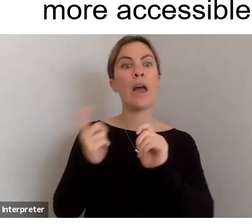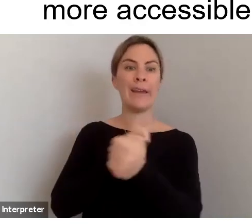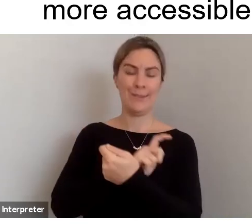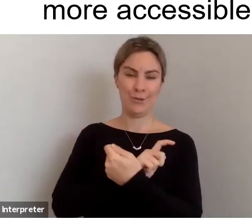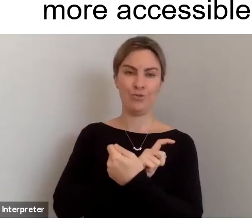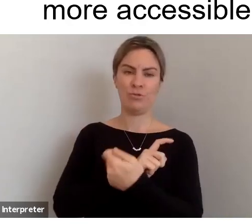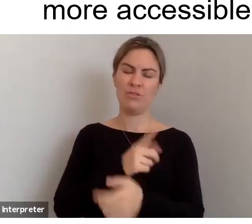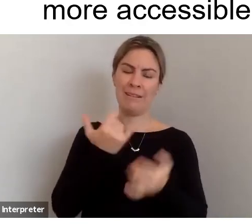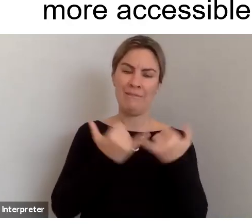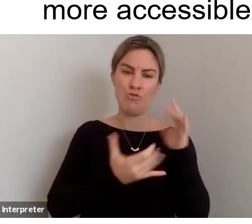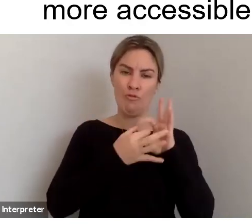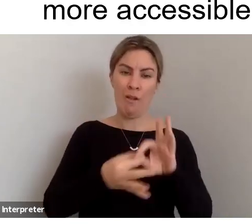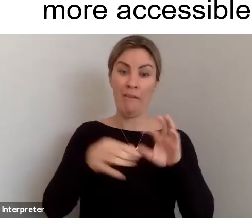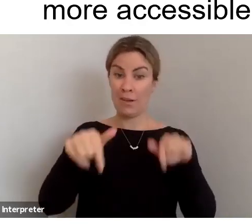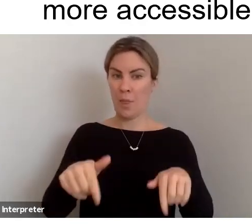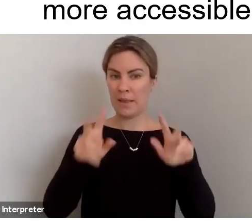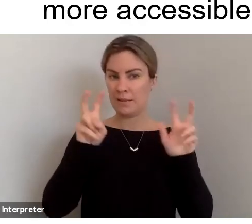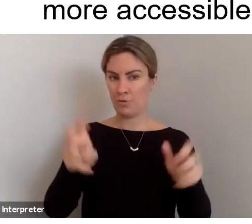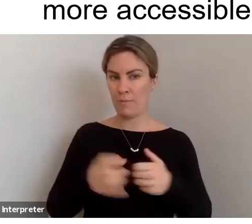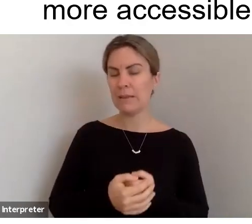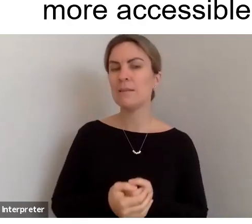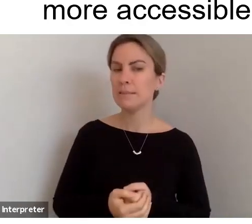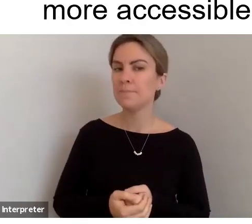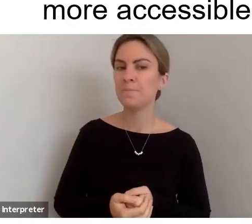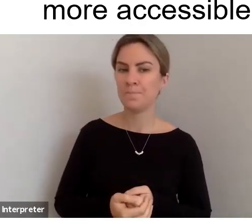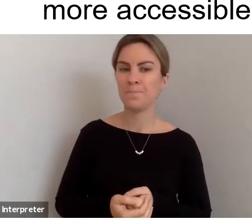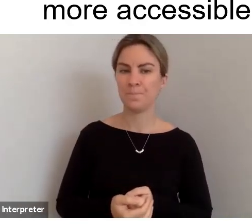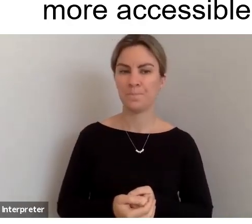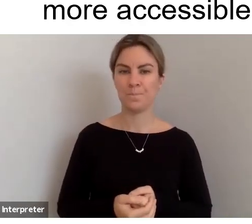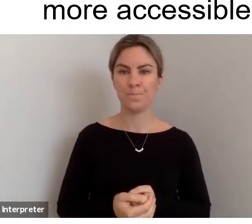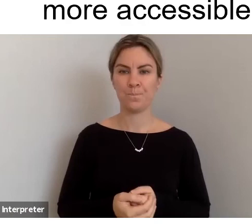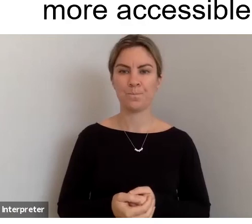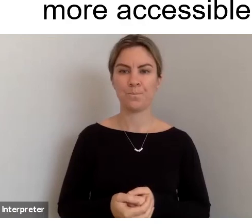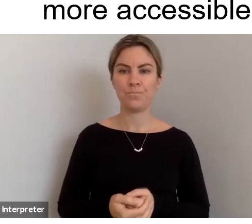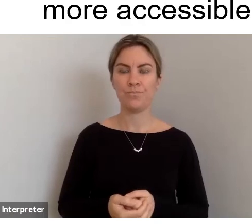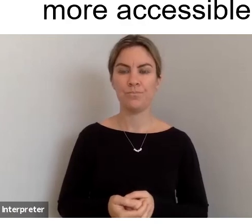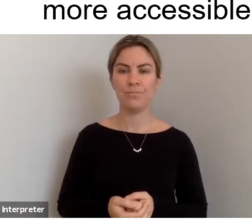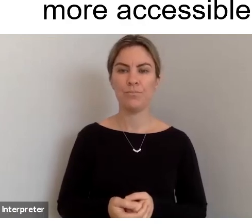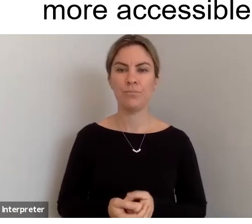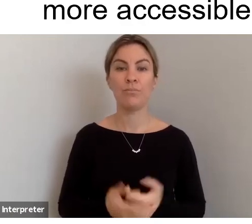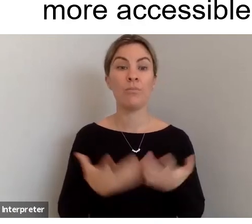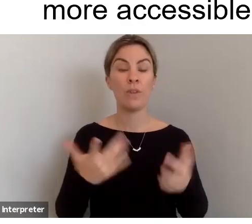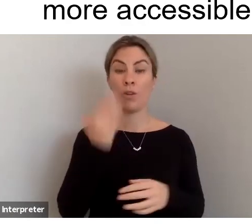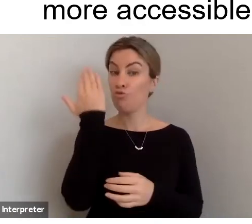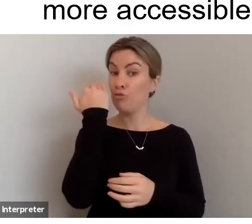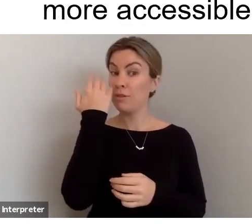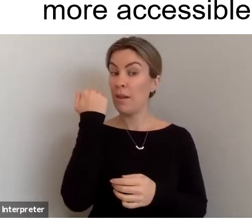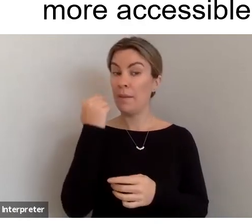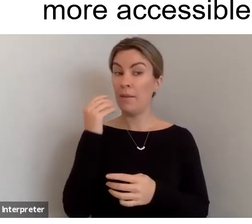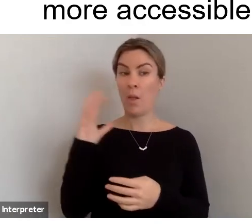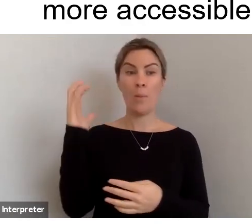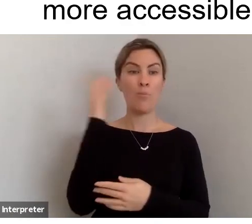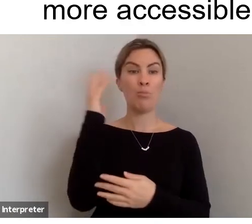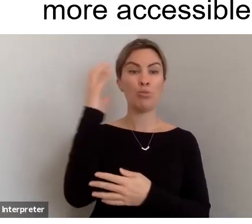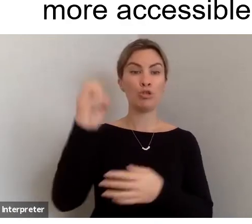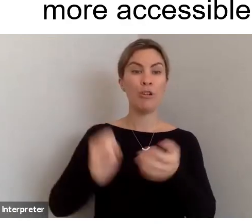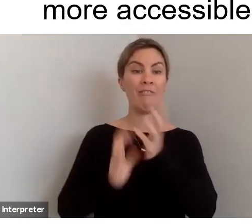With the recent bushfire crisis, there were live press conferences